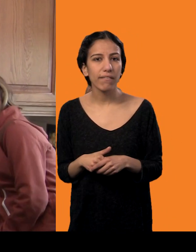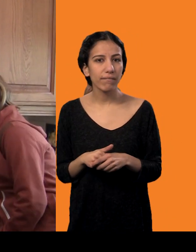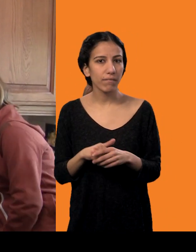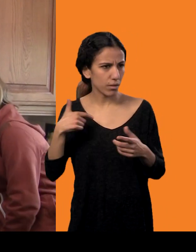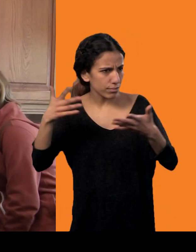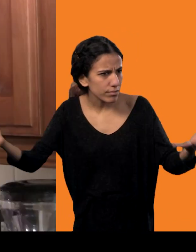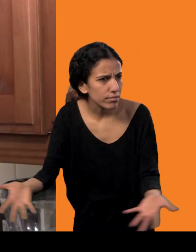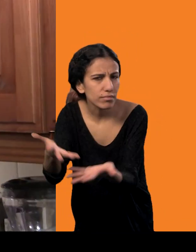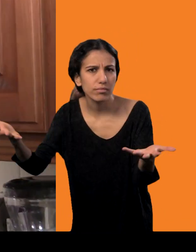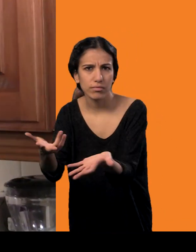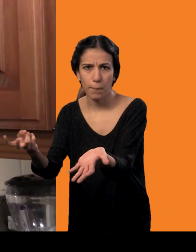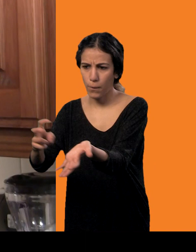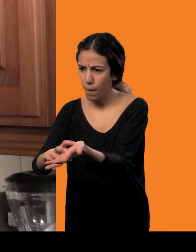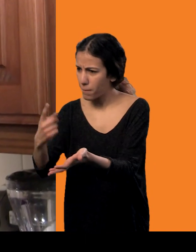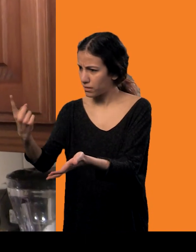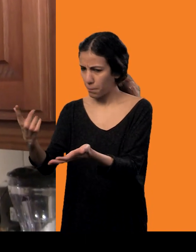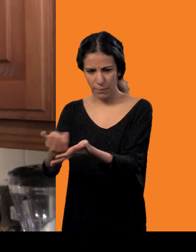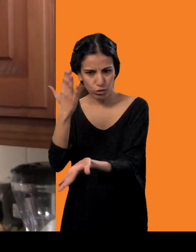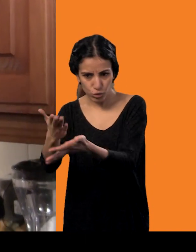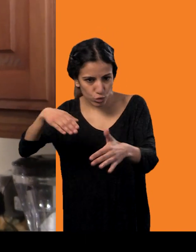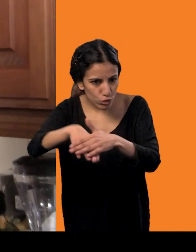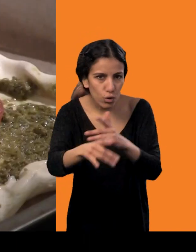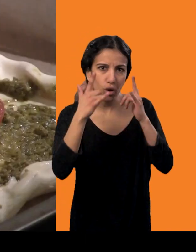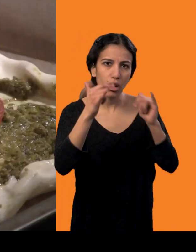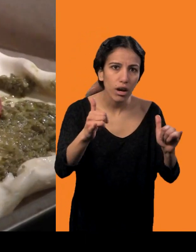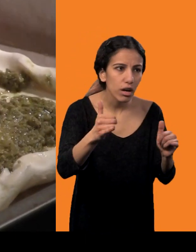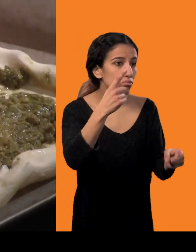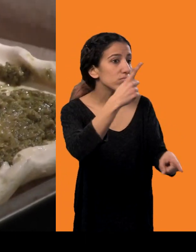and she'll go off and do her own thing so we've encouraged her to